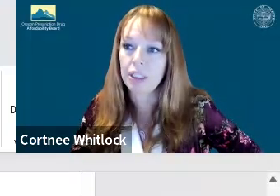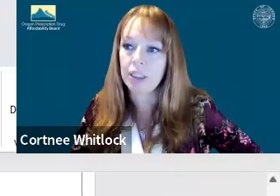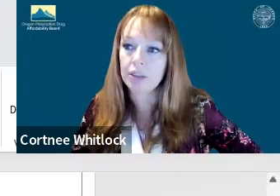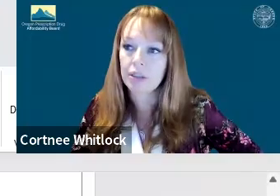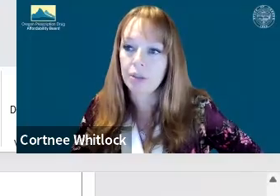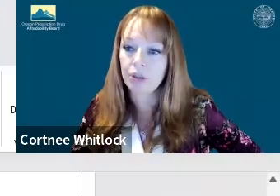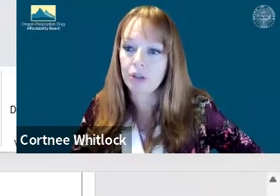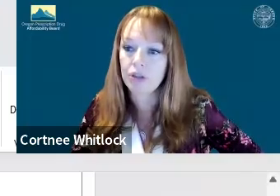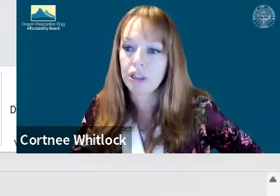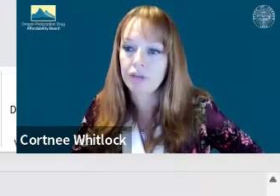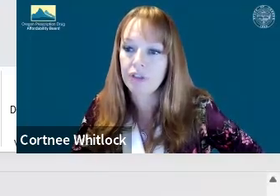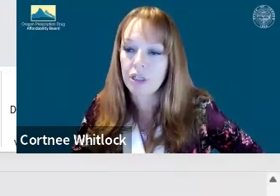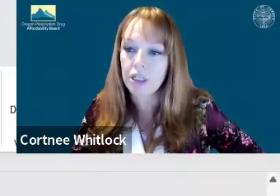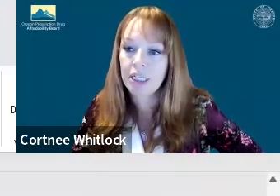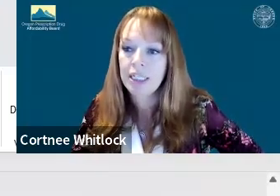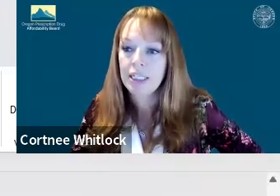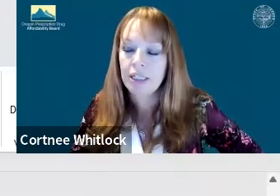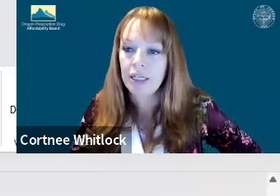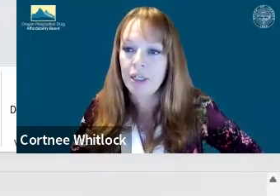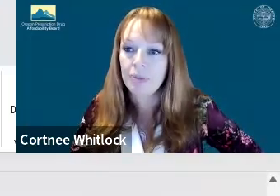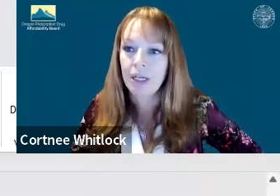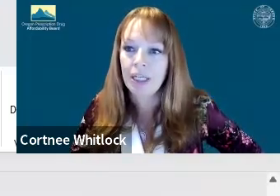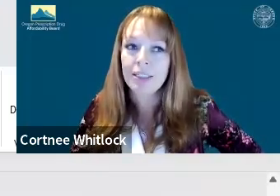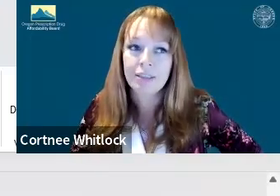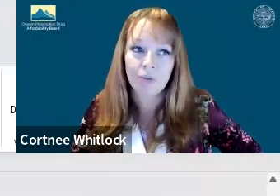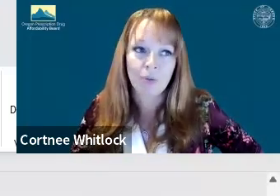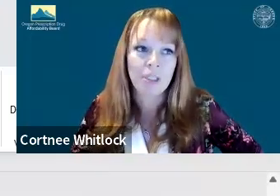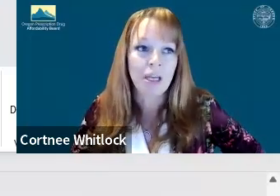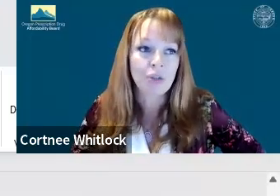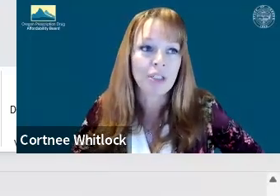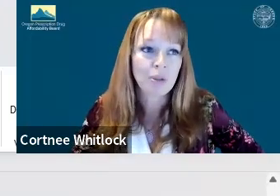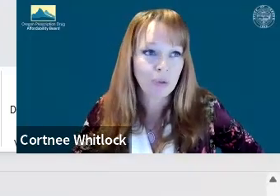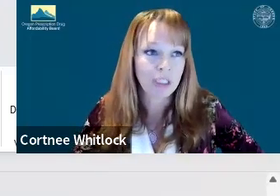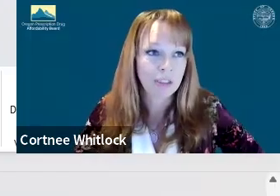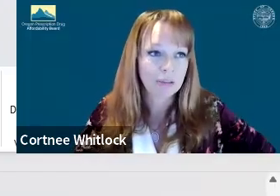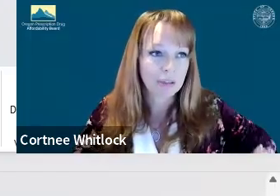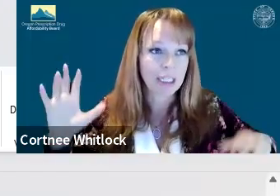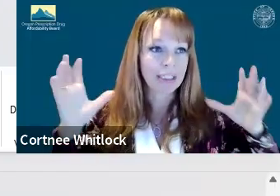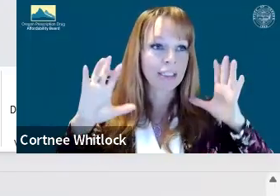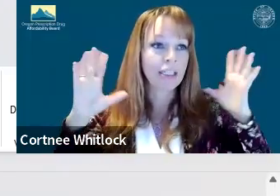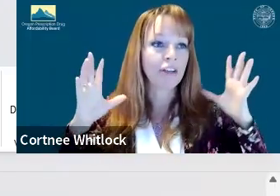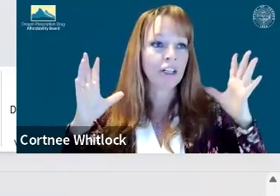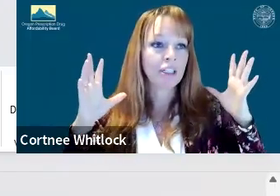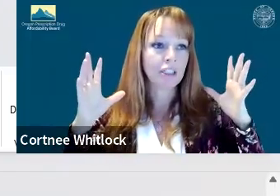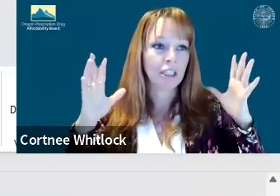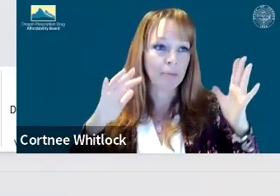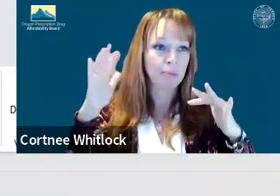how many therapeutic alternatives there are. Um, I will admit I tried to put it kind of together